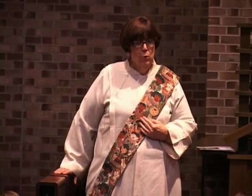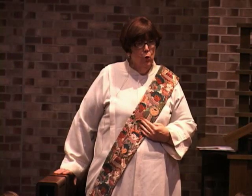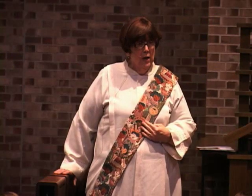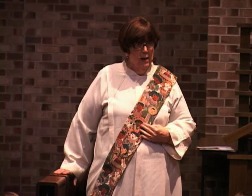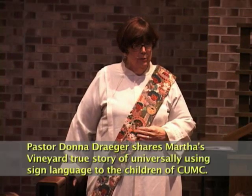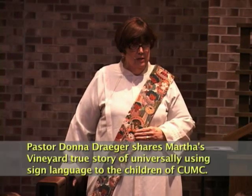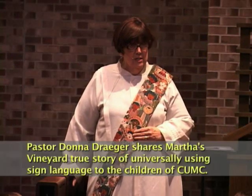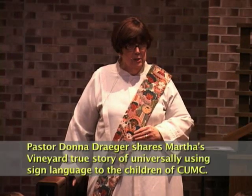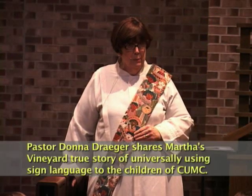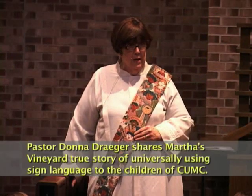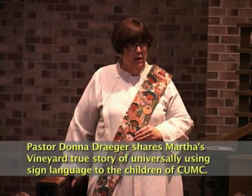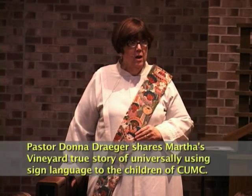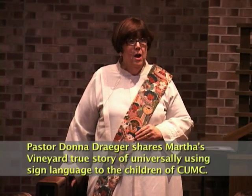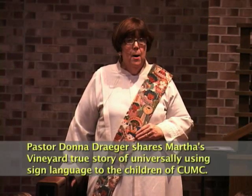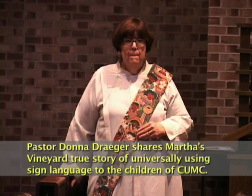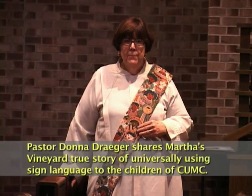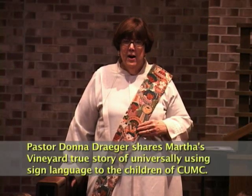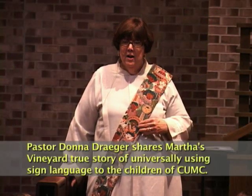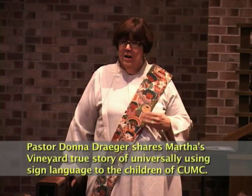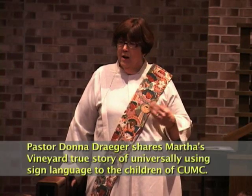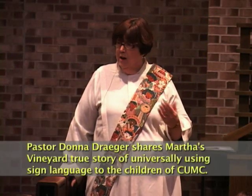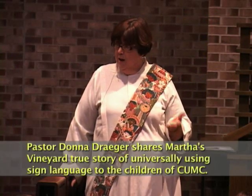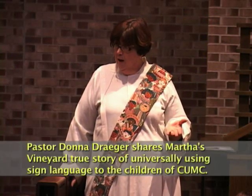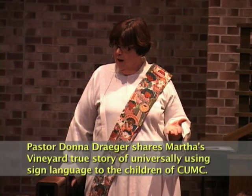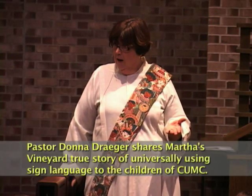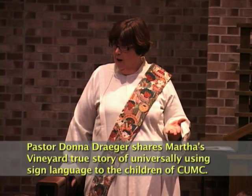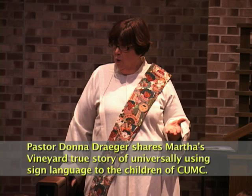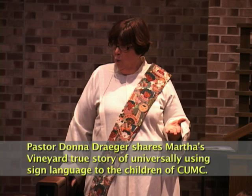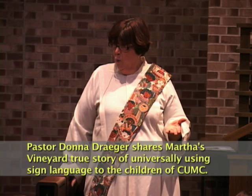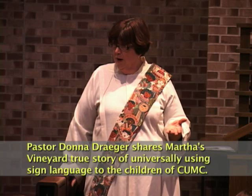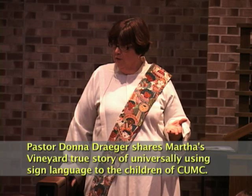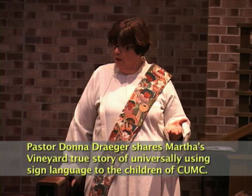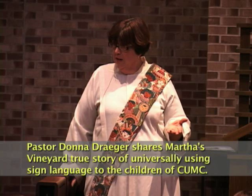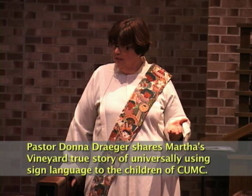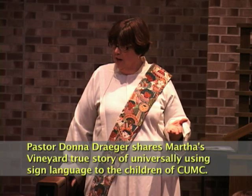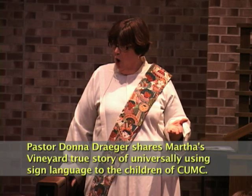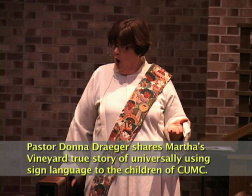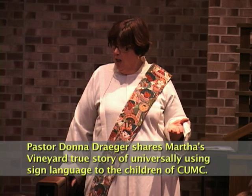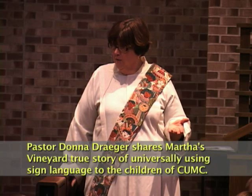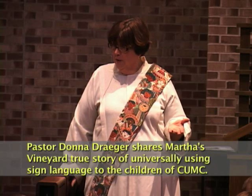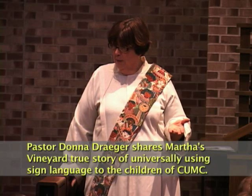signing to each other]. [Caption: One variation of Light] [Cut to Minister Donna Draeger of Centennial, standing and facing the children] [Subtitle: Children's Time] Donna: Did you